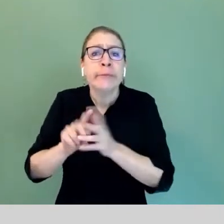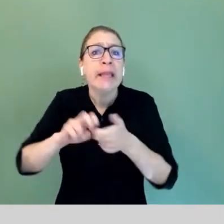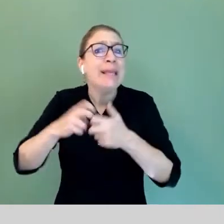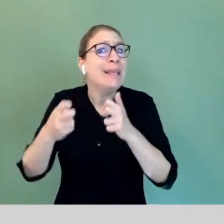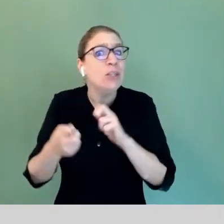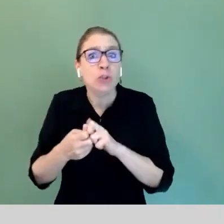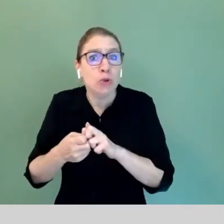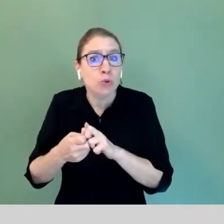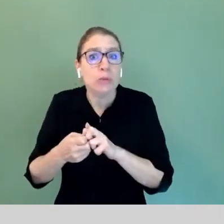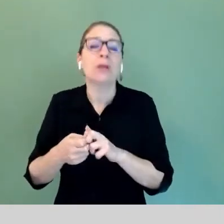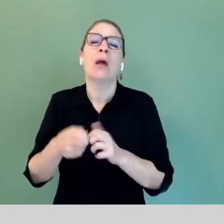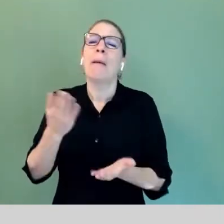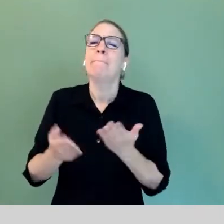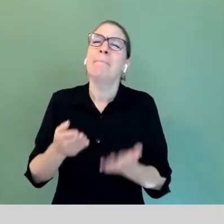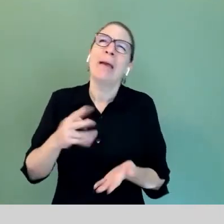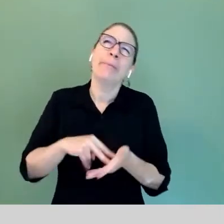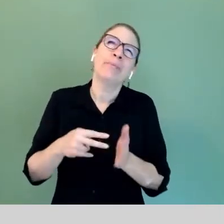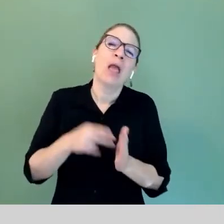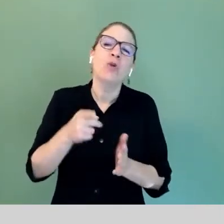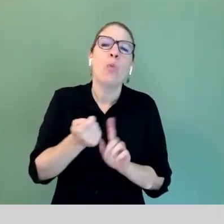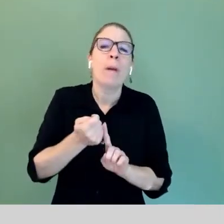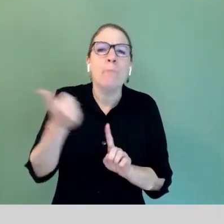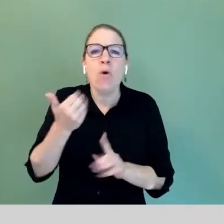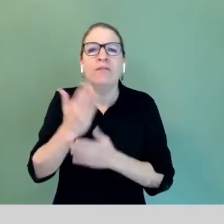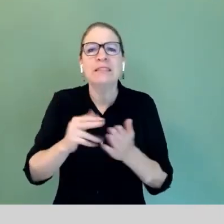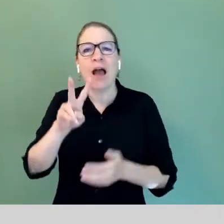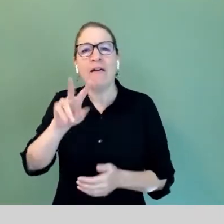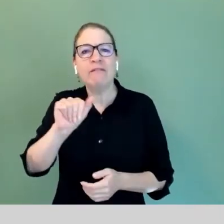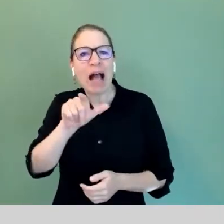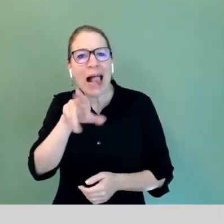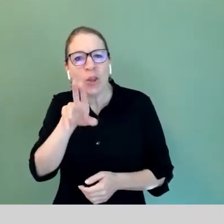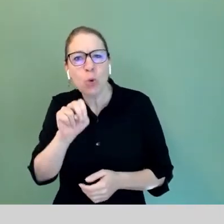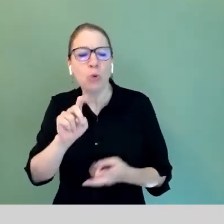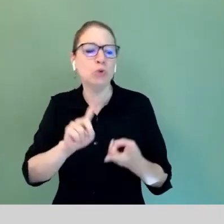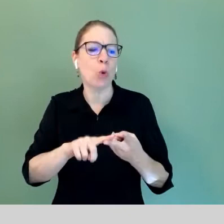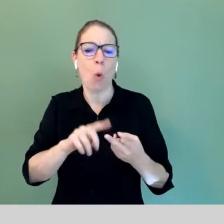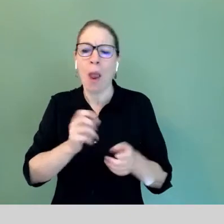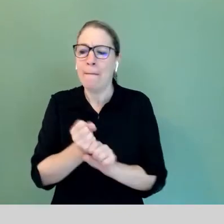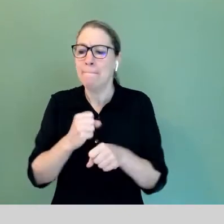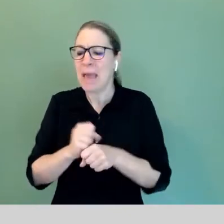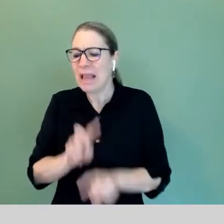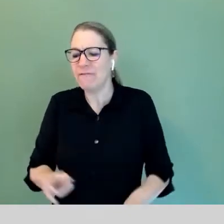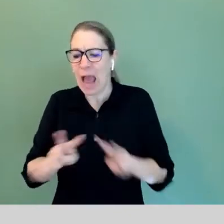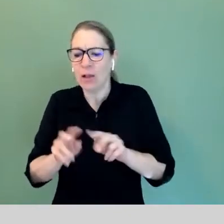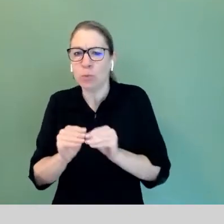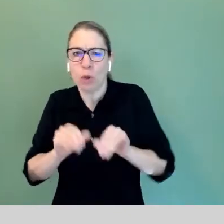with your data, you might be removing certain values, you might be standardizing certain values, et cetera, et cetera.